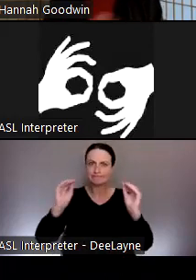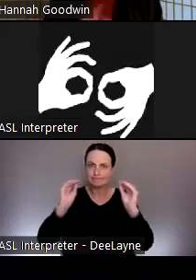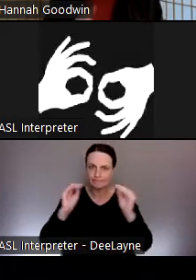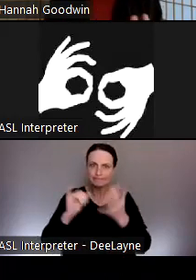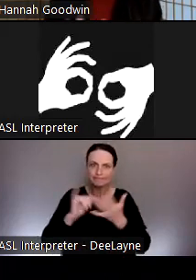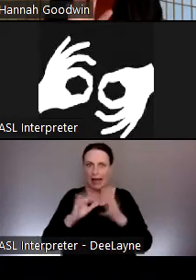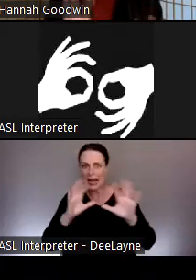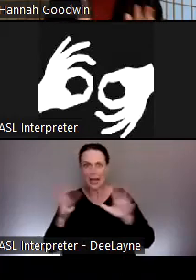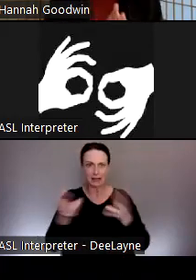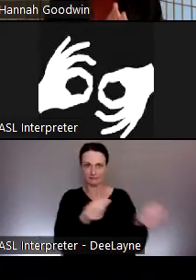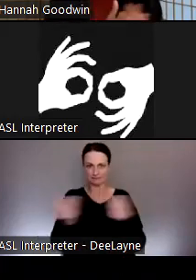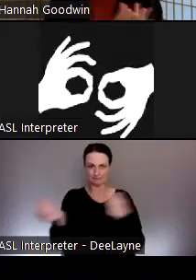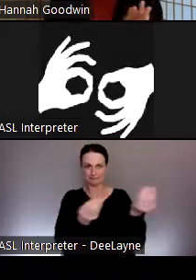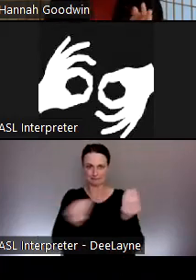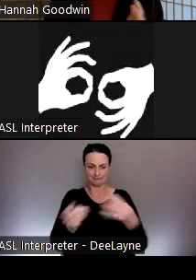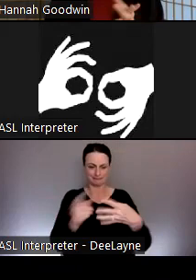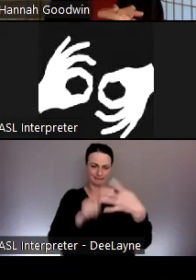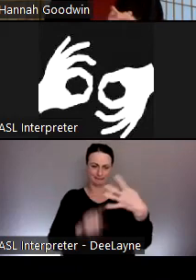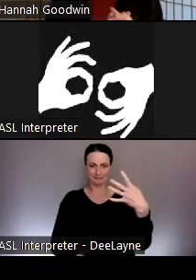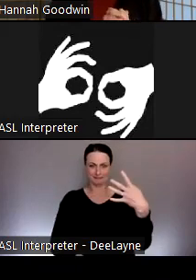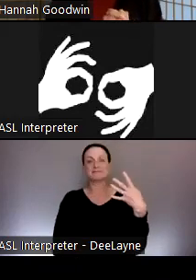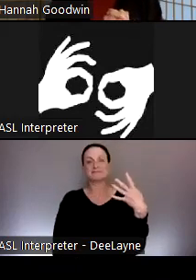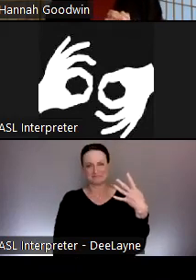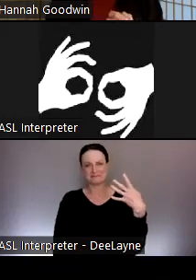So those are the four different concurrent session types.